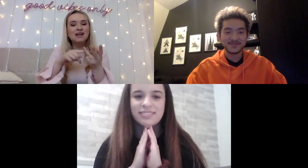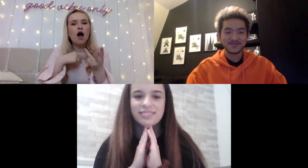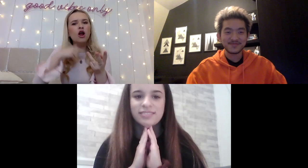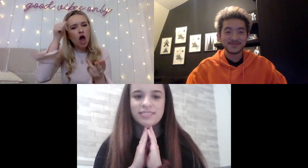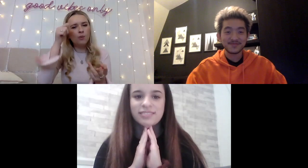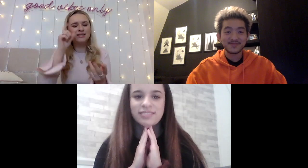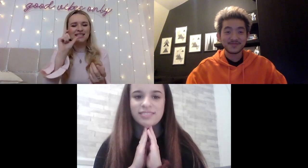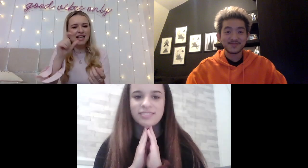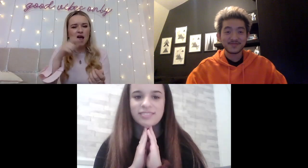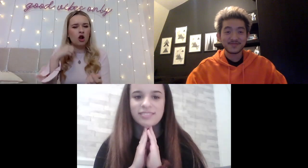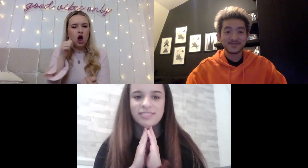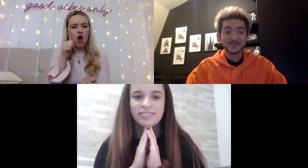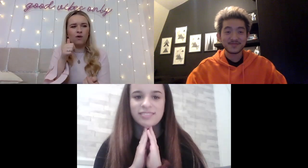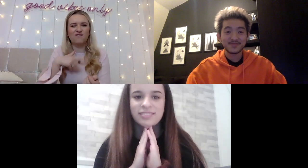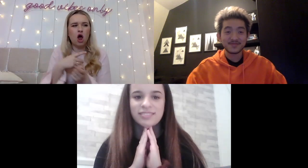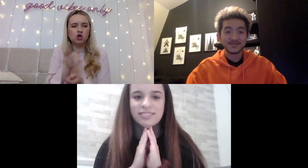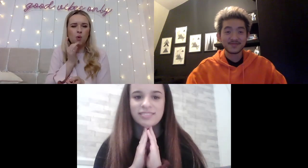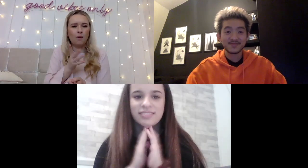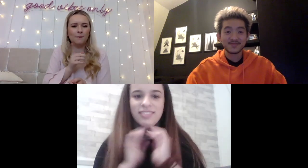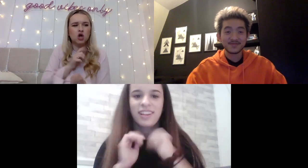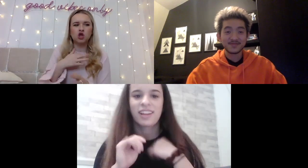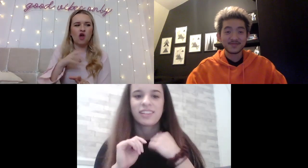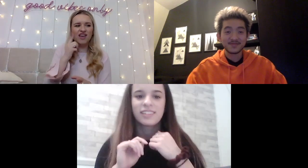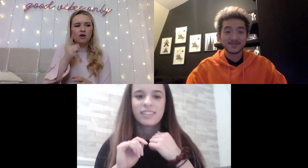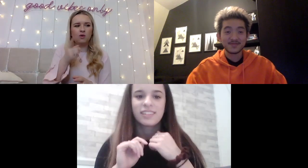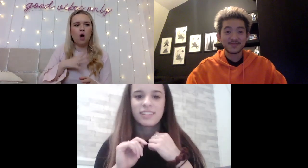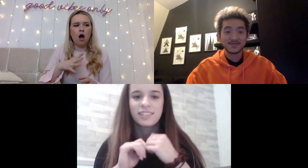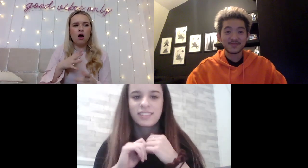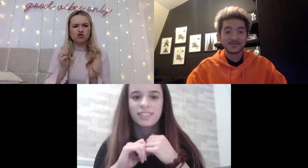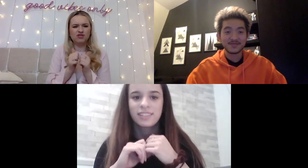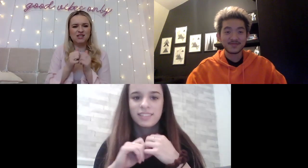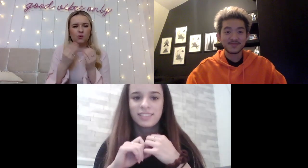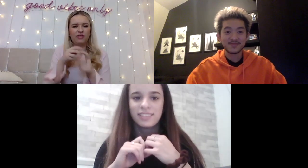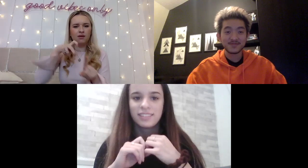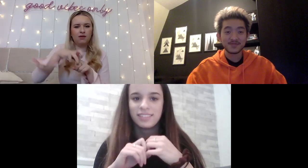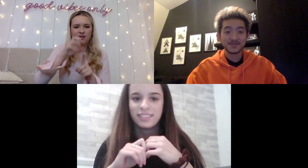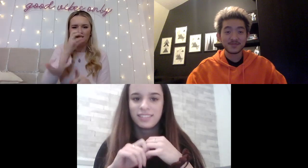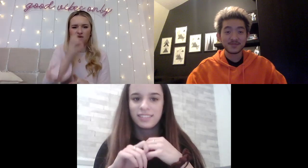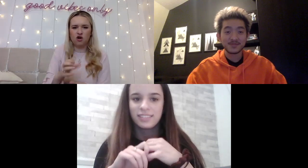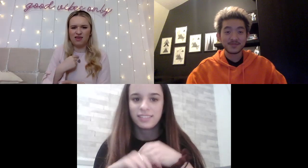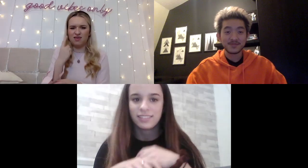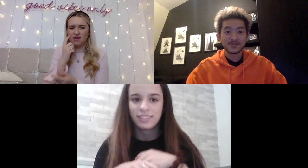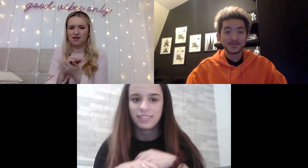Jas: Otherwise, I'm not sure if you will go for 'C' because I don't think you'd agree to ride an elephant